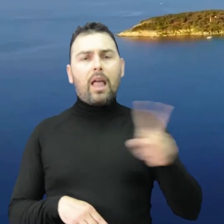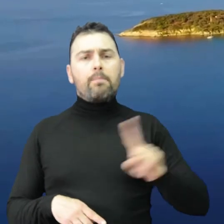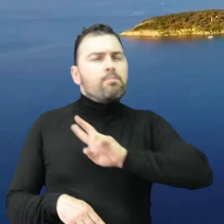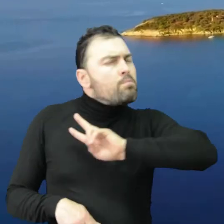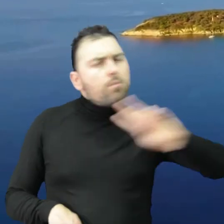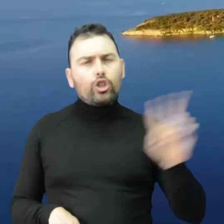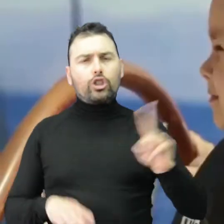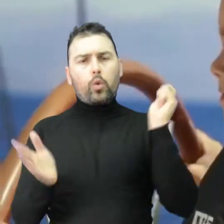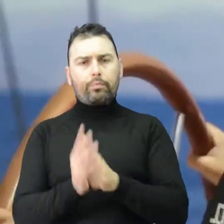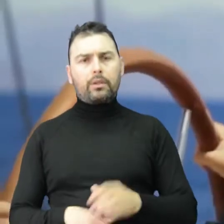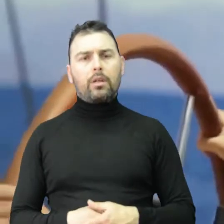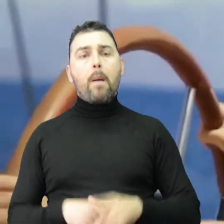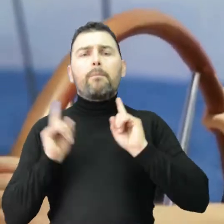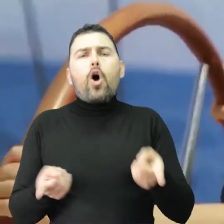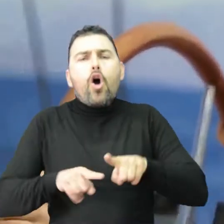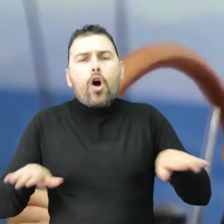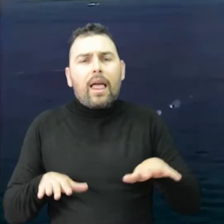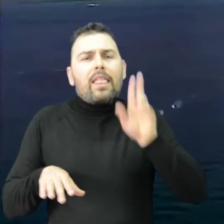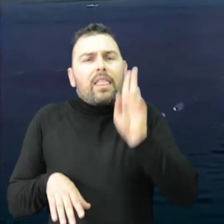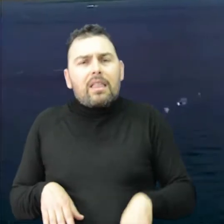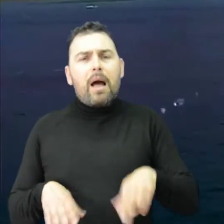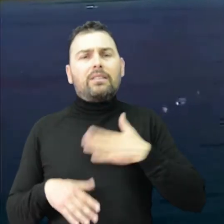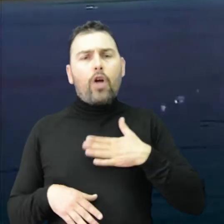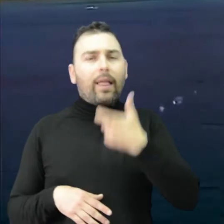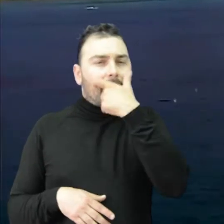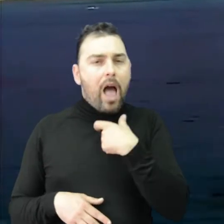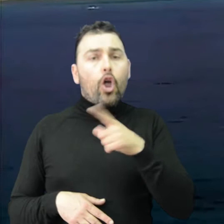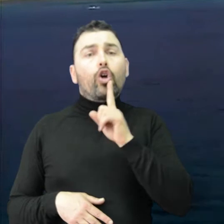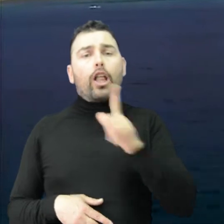Greece in Autumn Wine roots of Greece